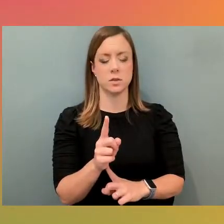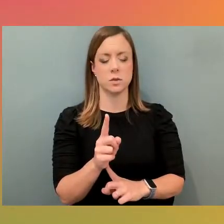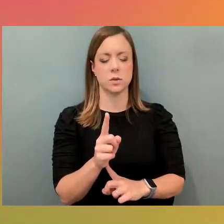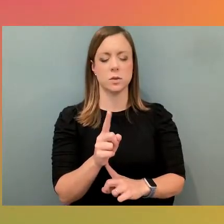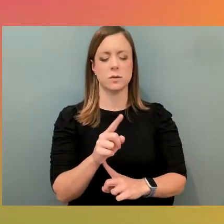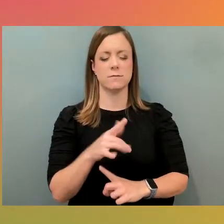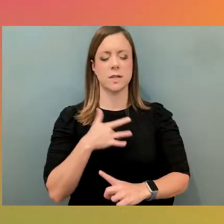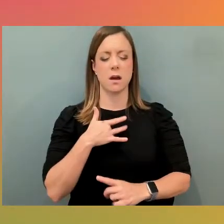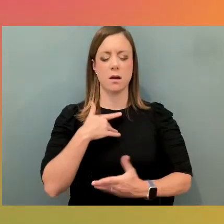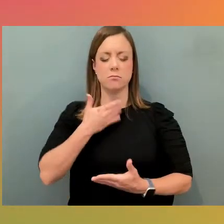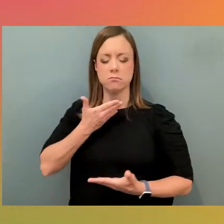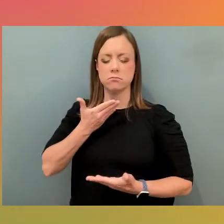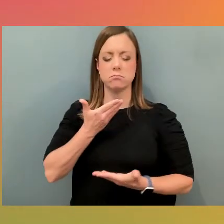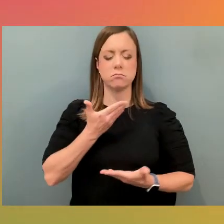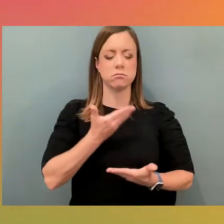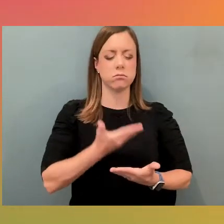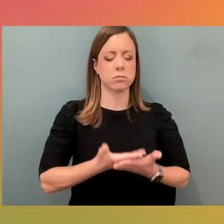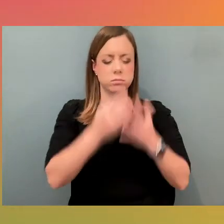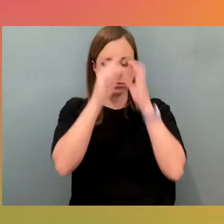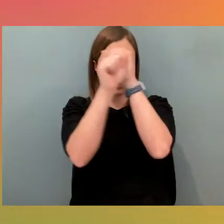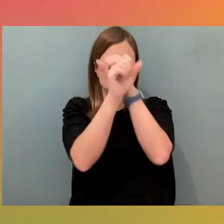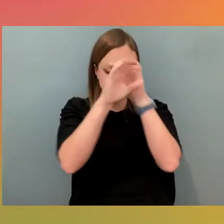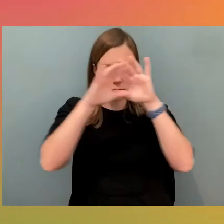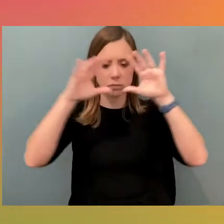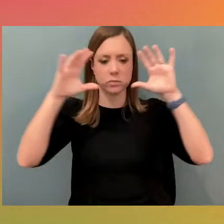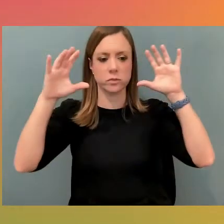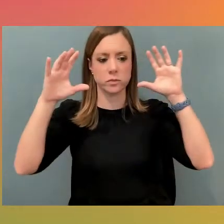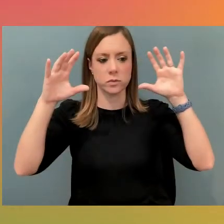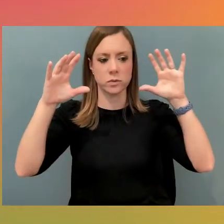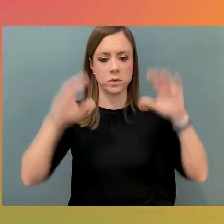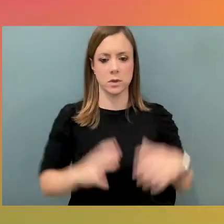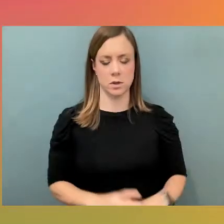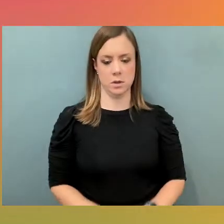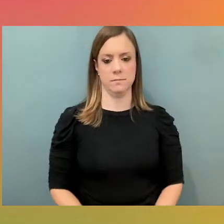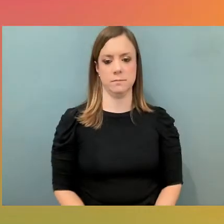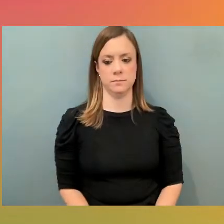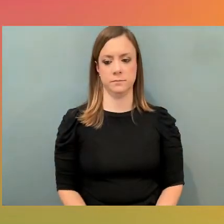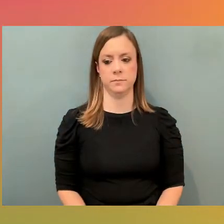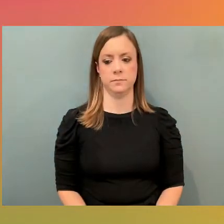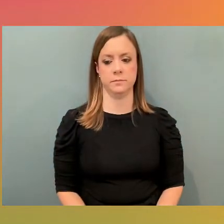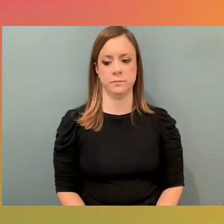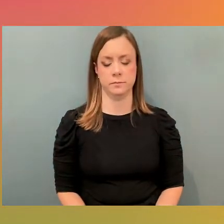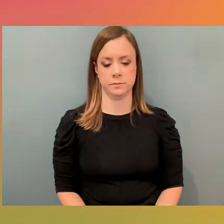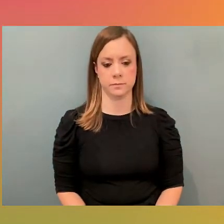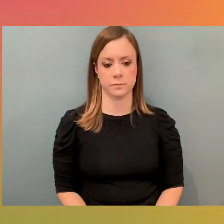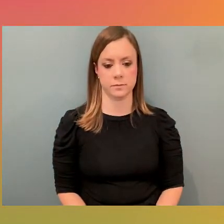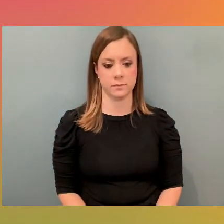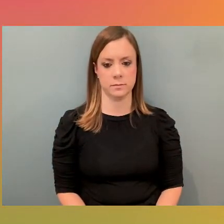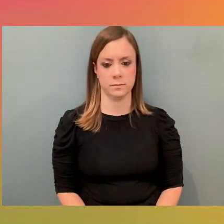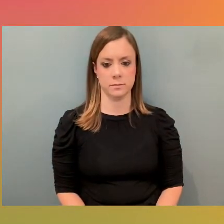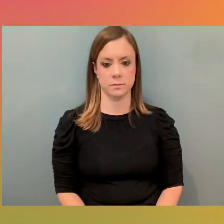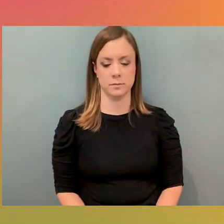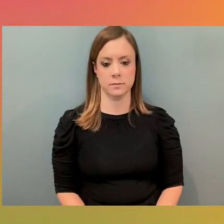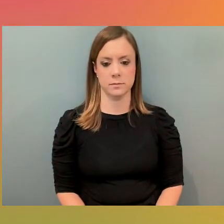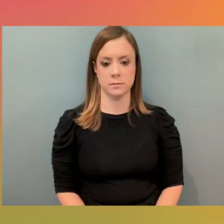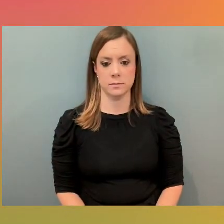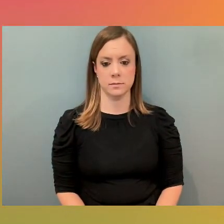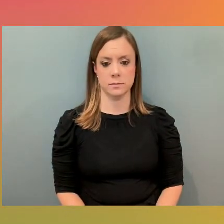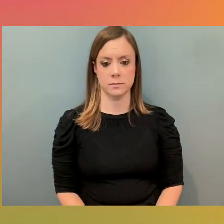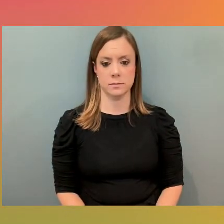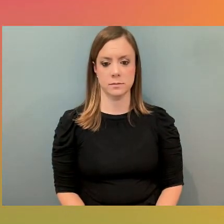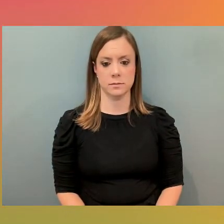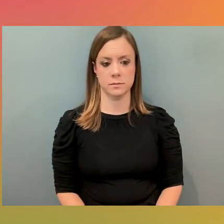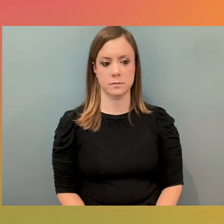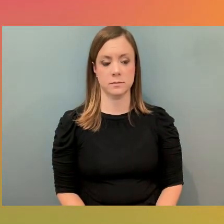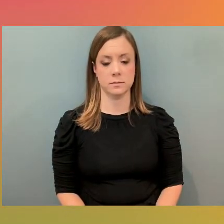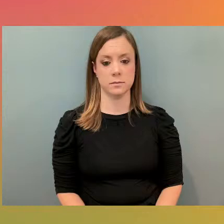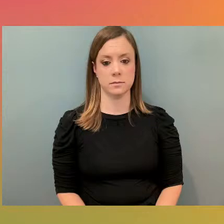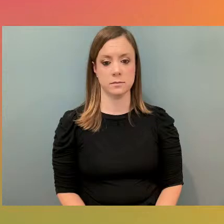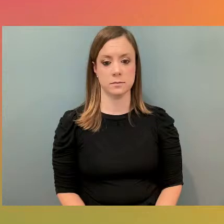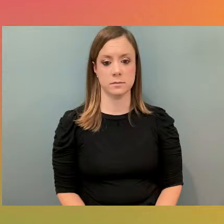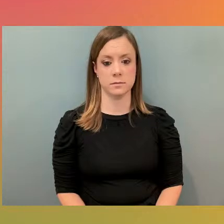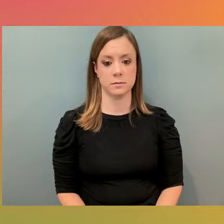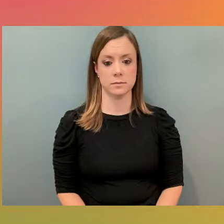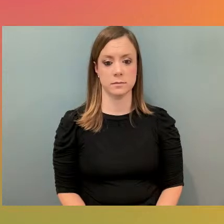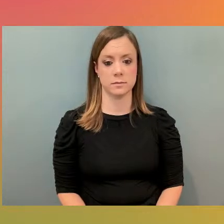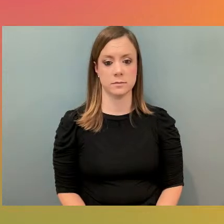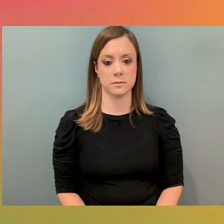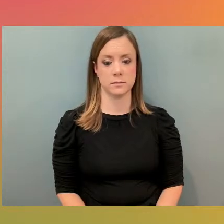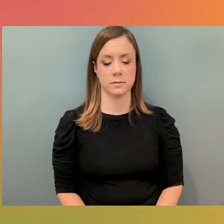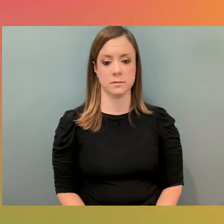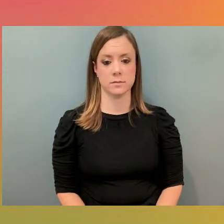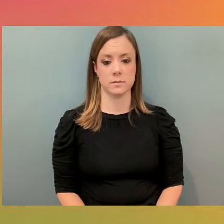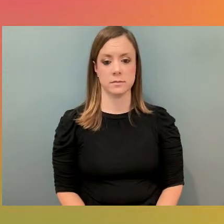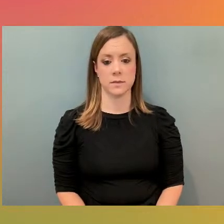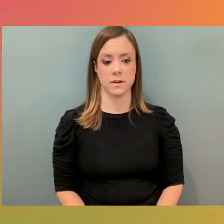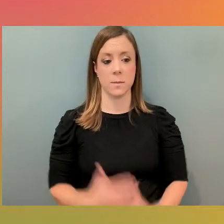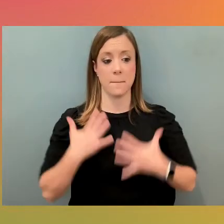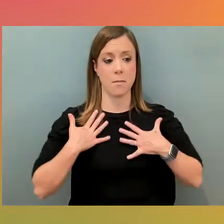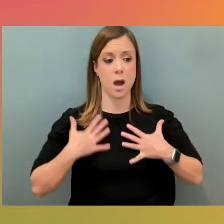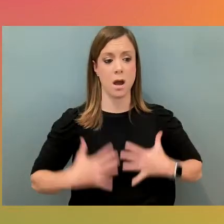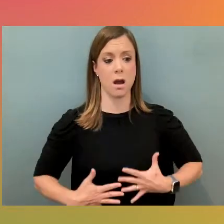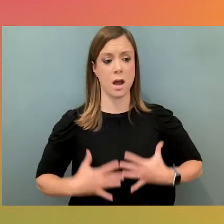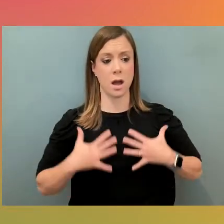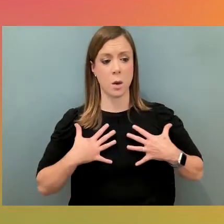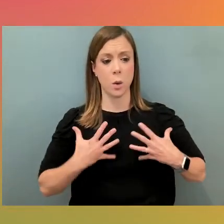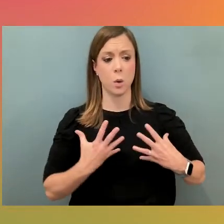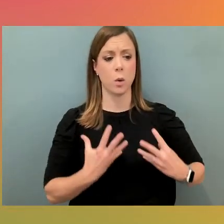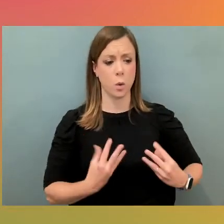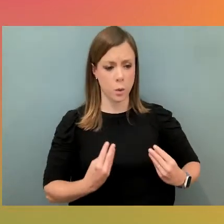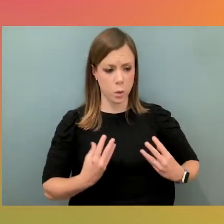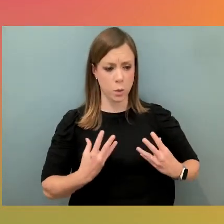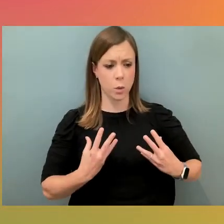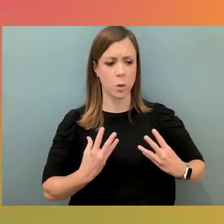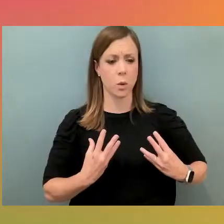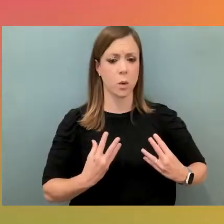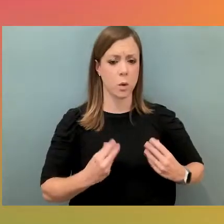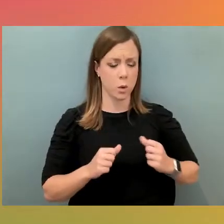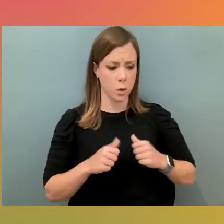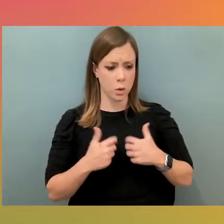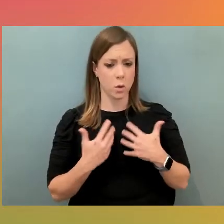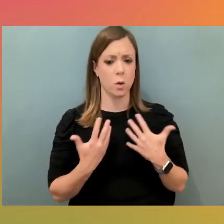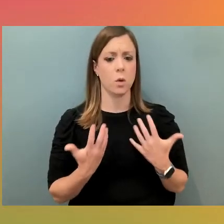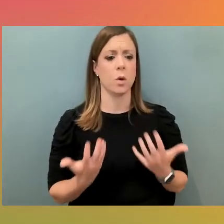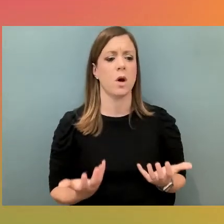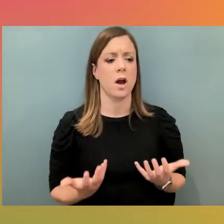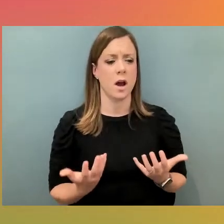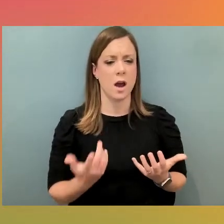AND TAKE A MOMENT TO ARRIVE.